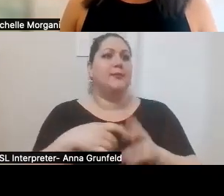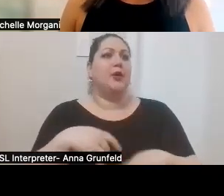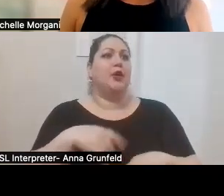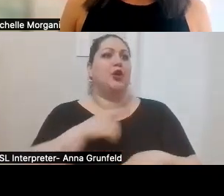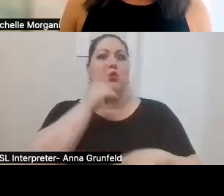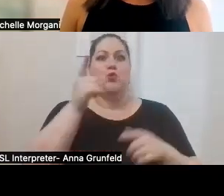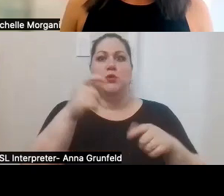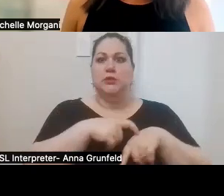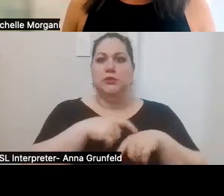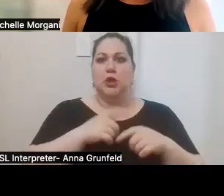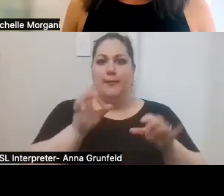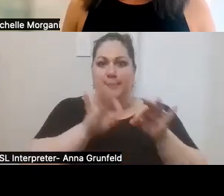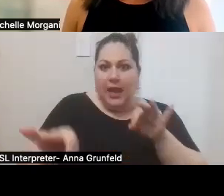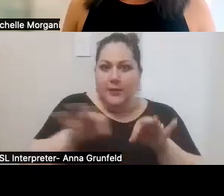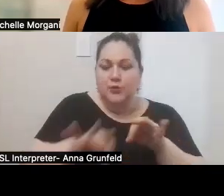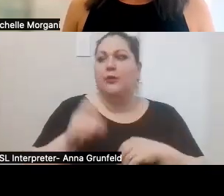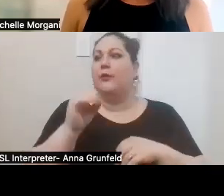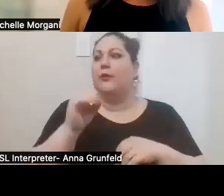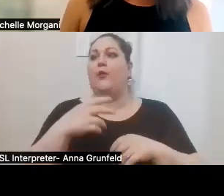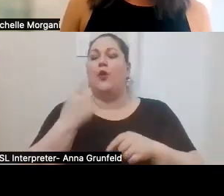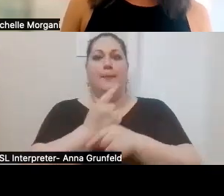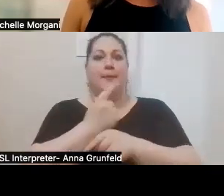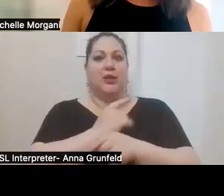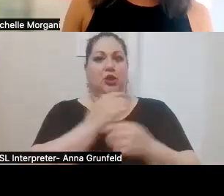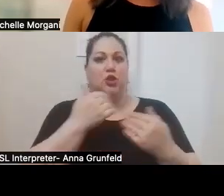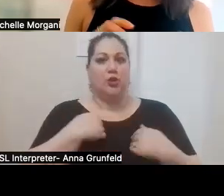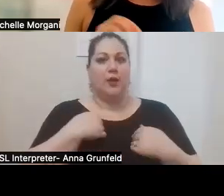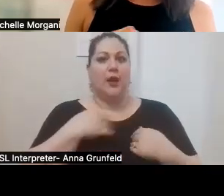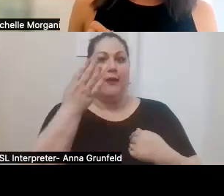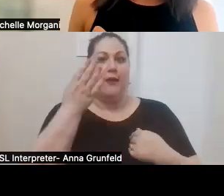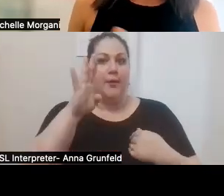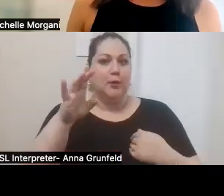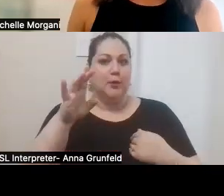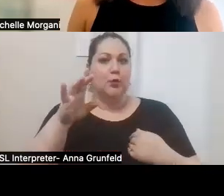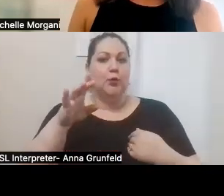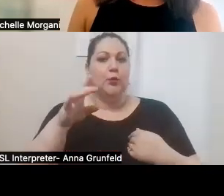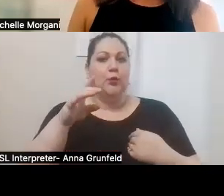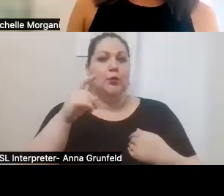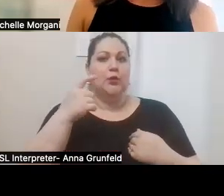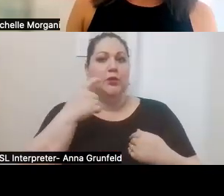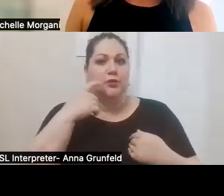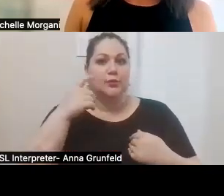that there's a Bluetooth compatibility for a student to make electronic notes as needed.